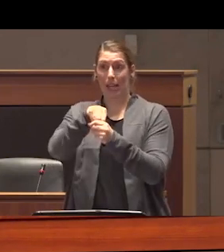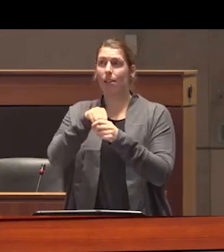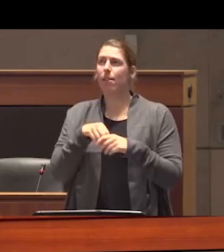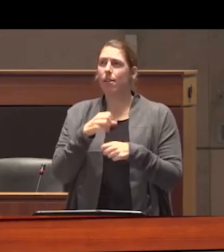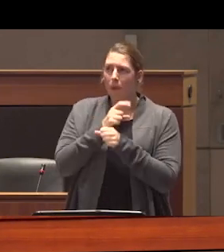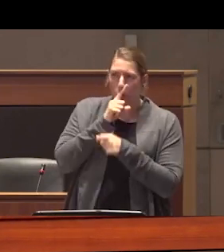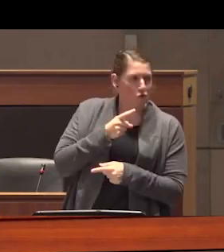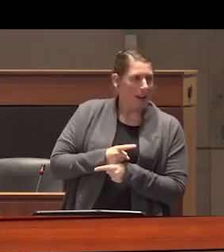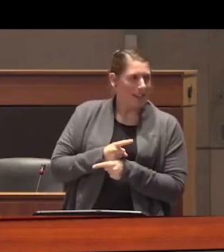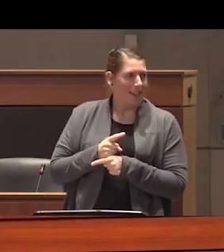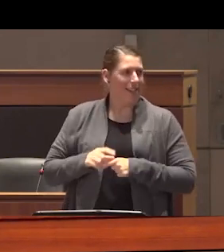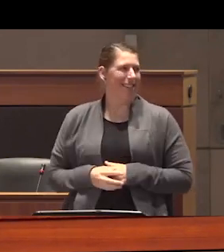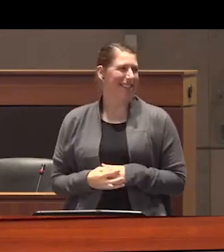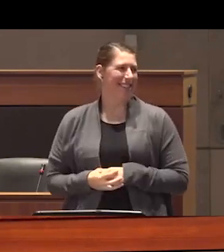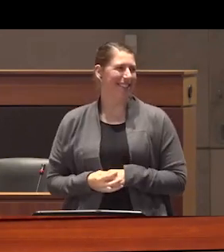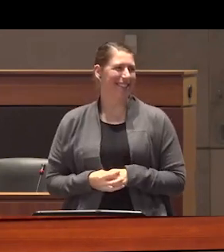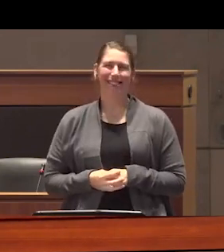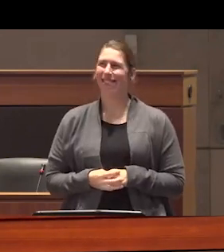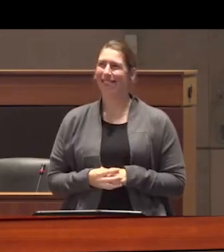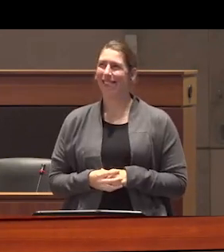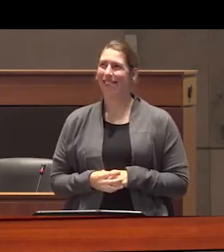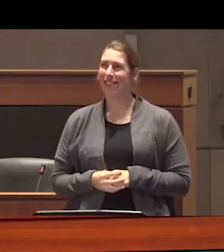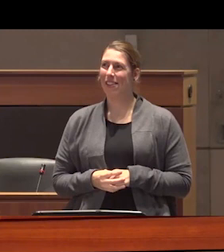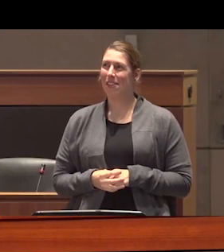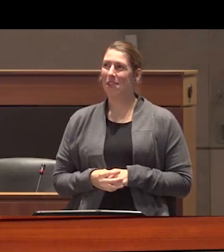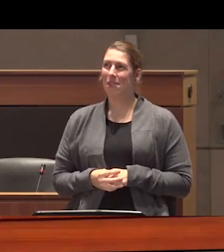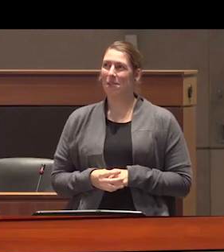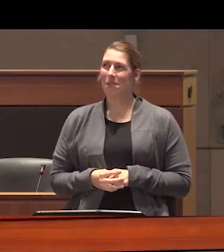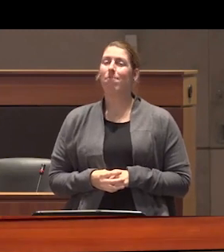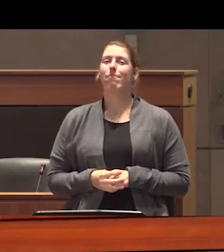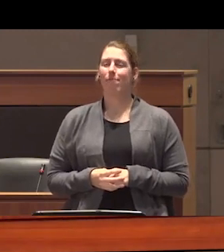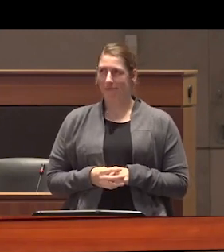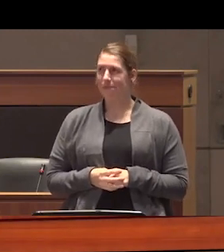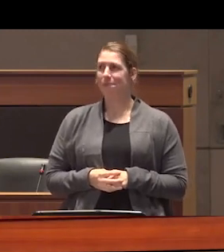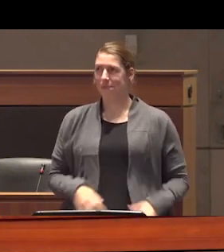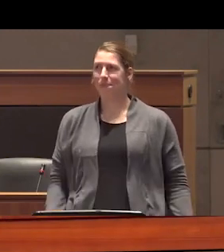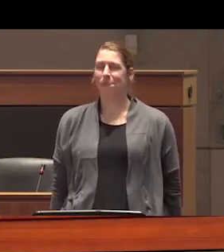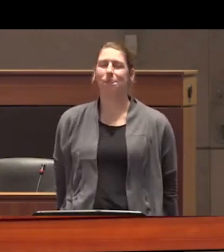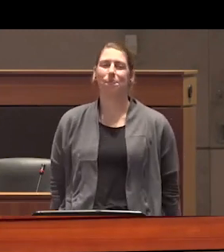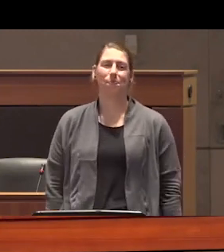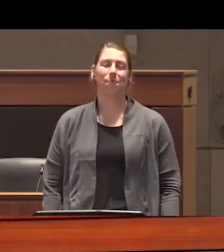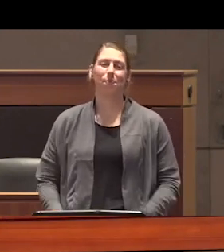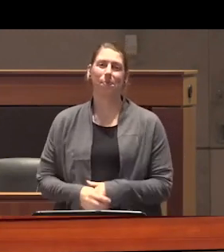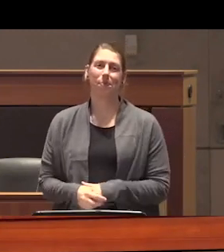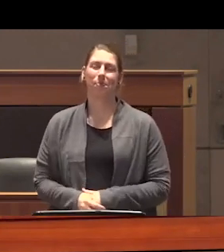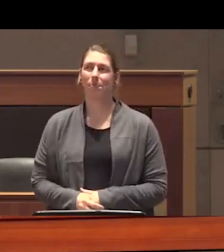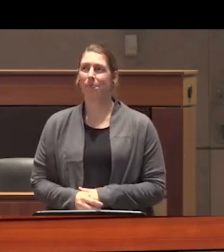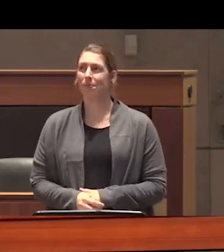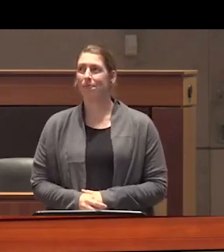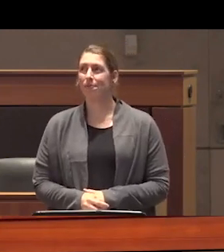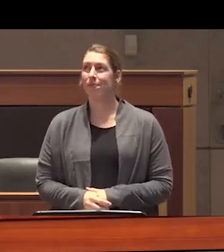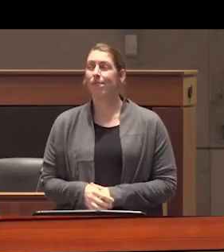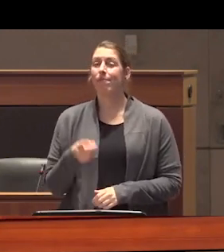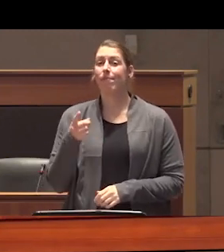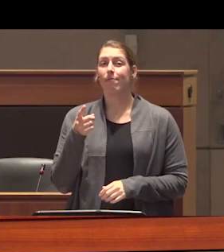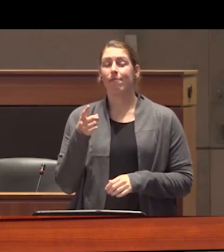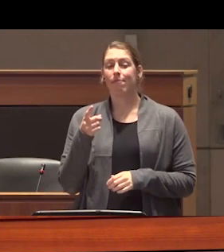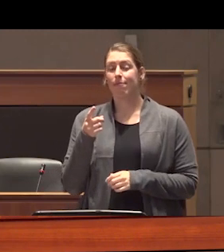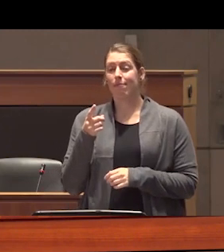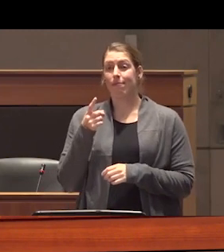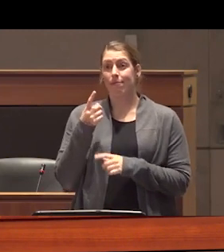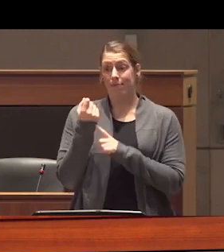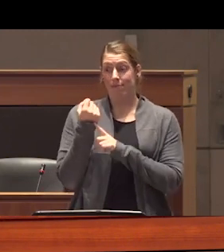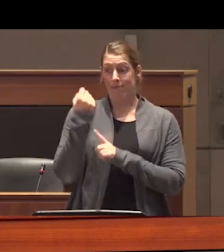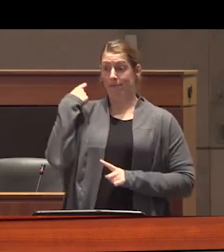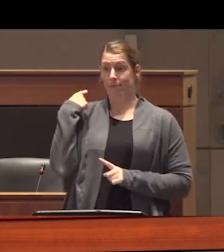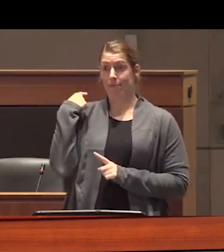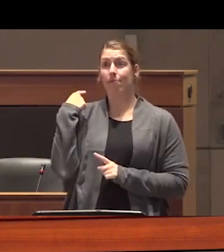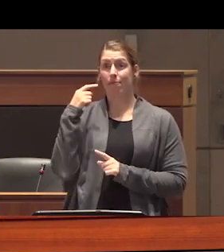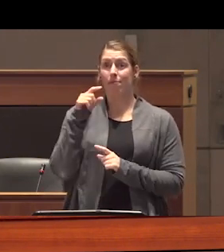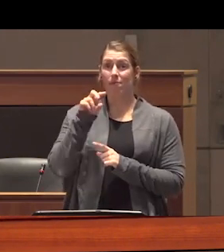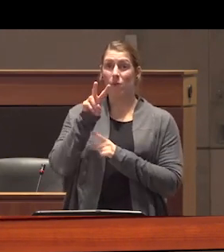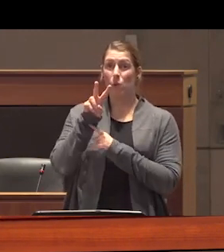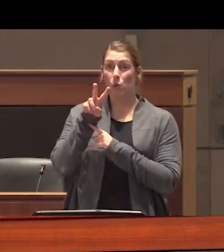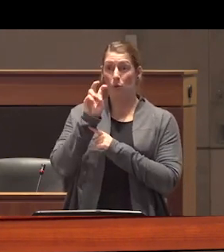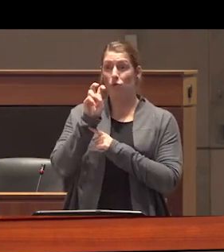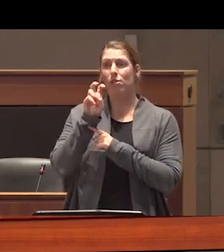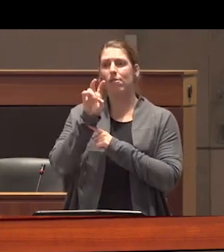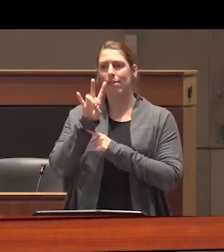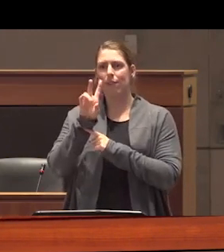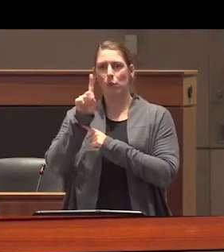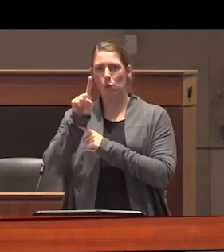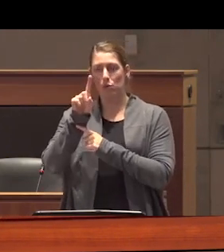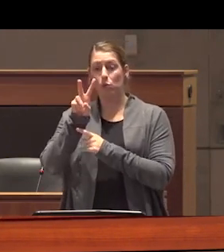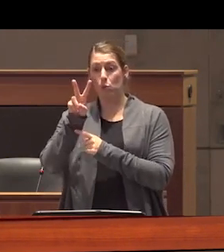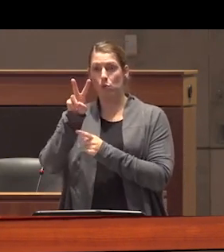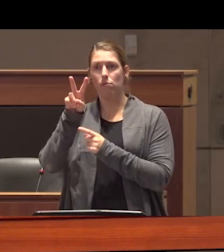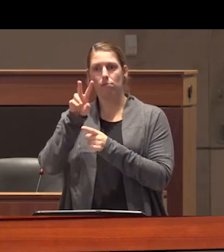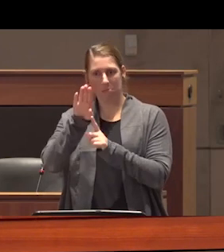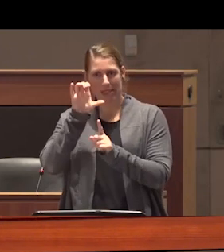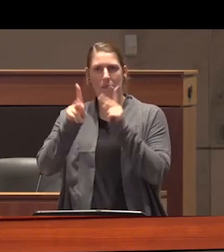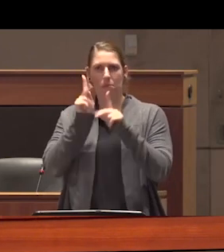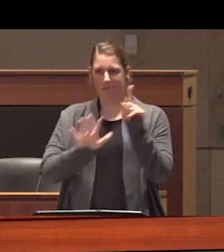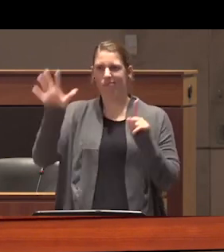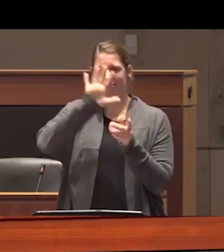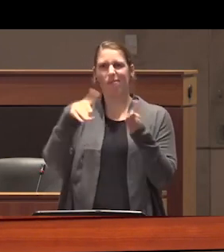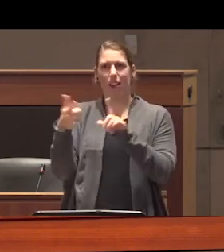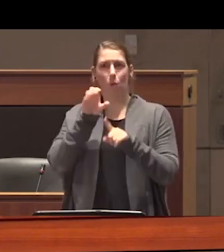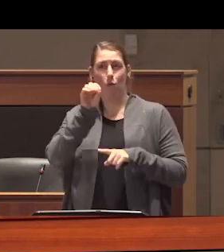sure all right so last year at least 2,272 British Columbians died from overdose this year is on Pace